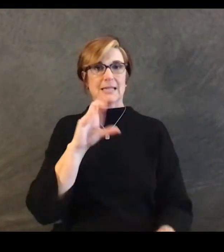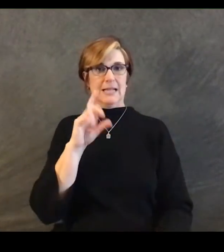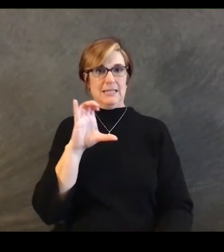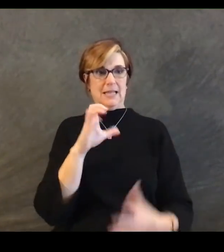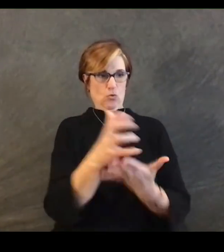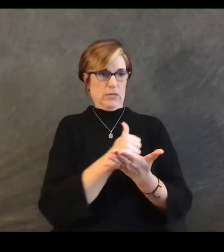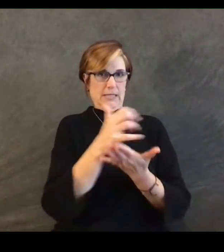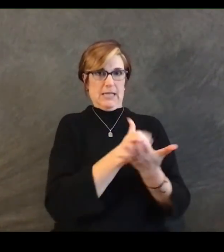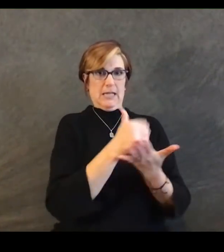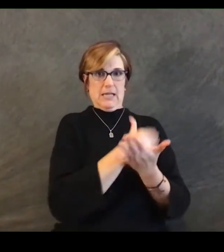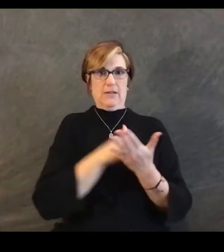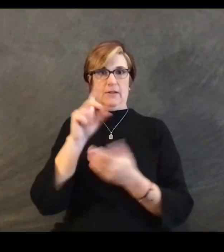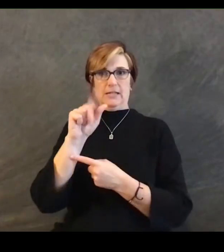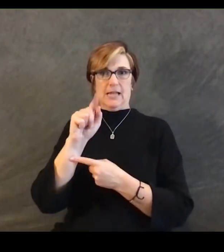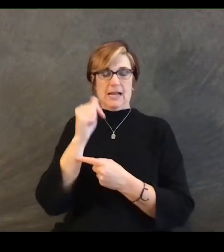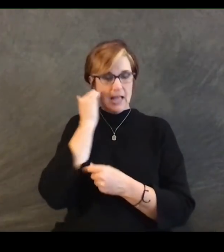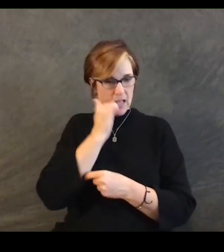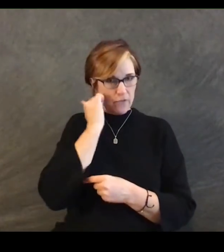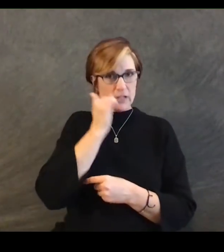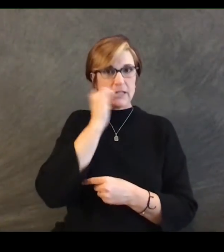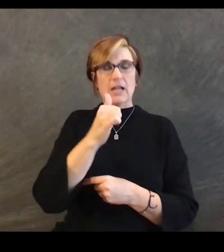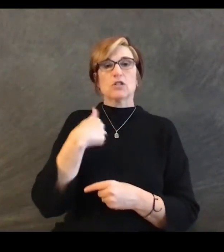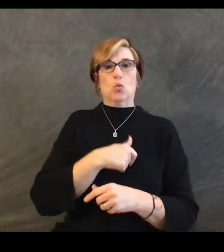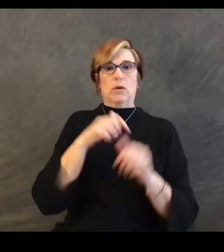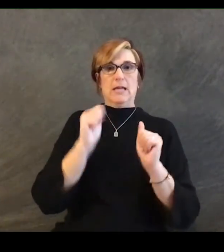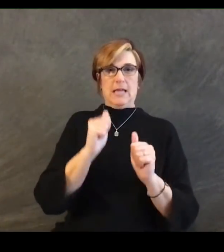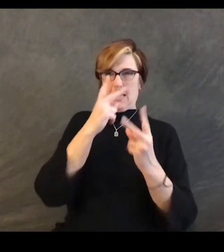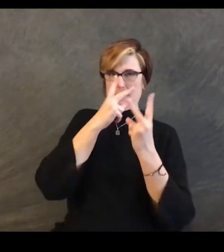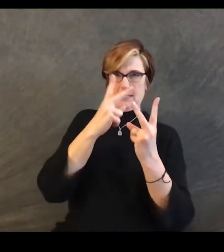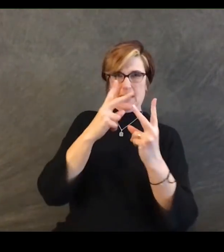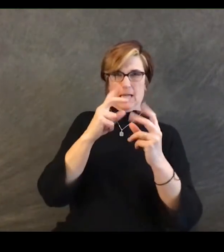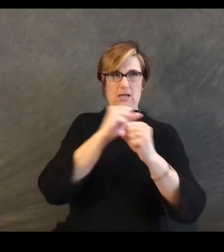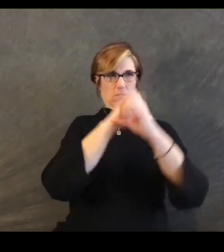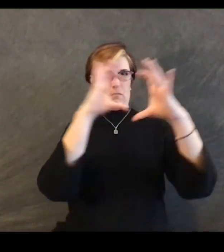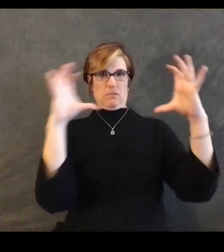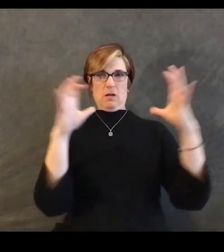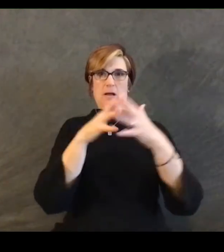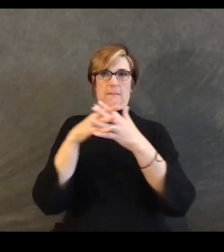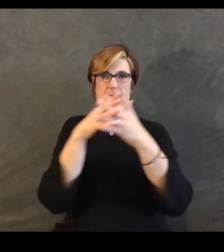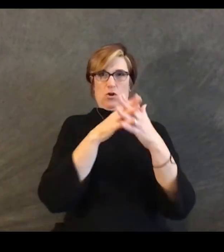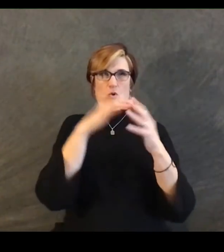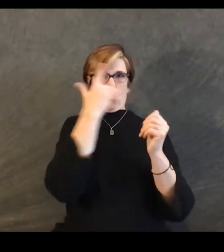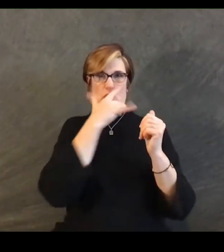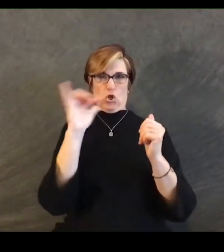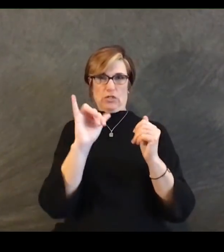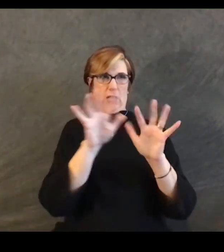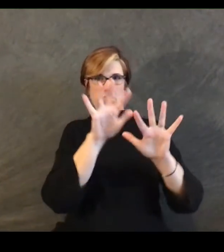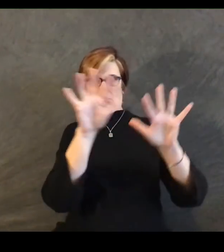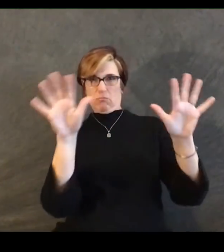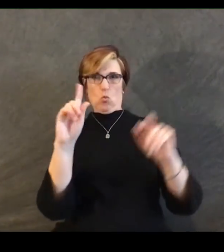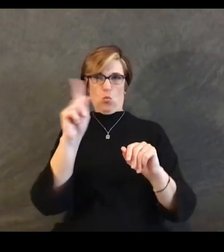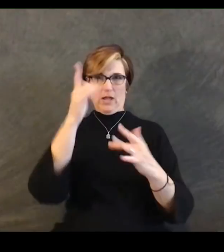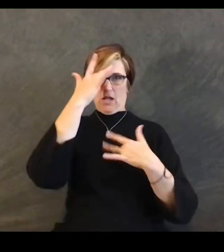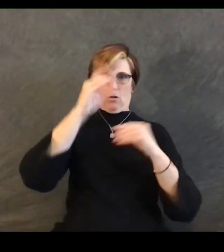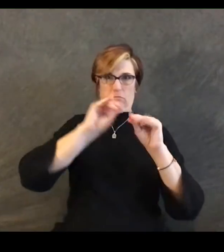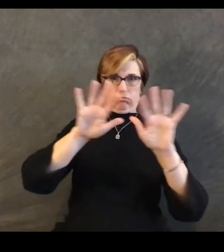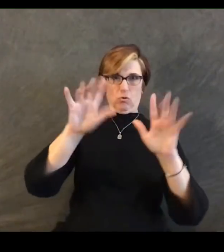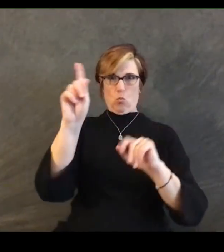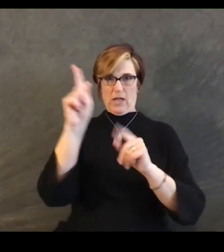visibility on the data to best inform resource decisions also we we reiterated